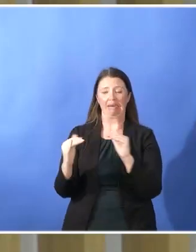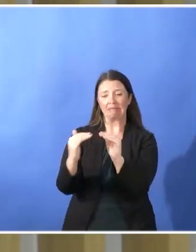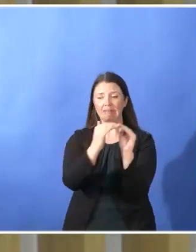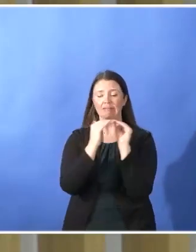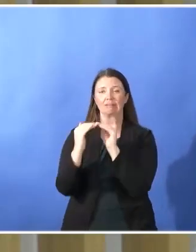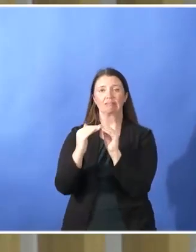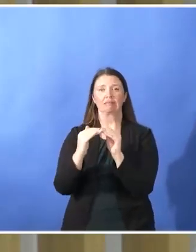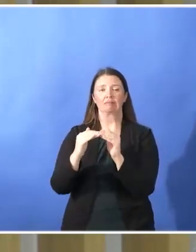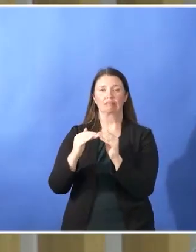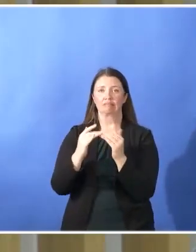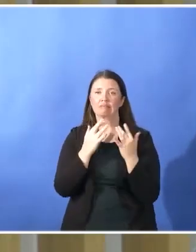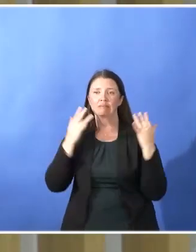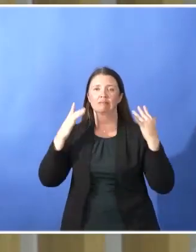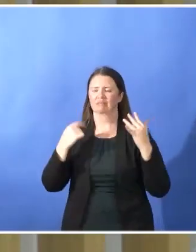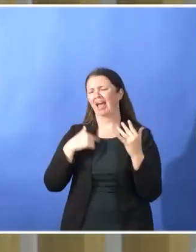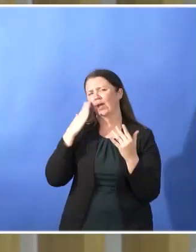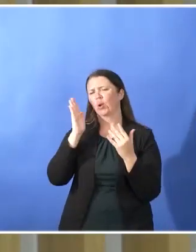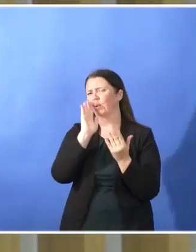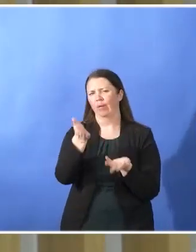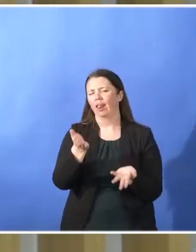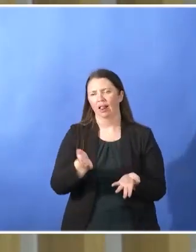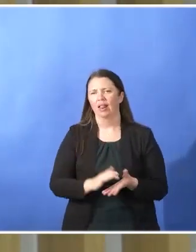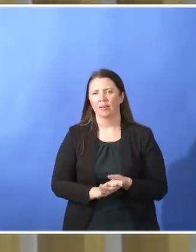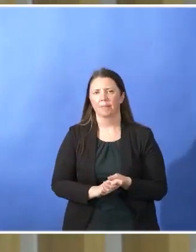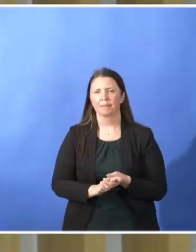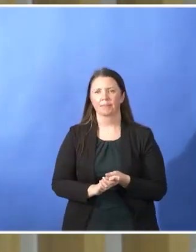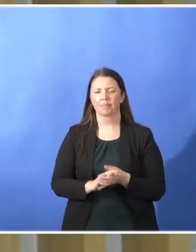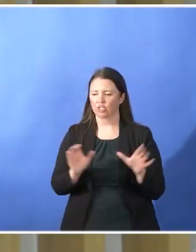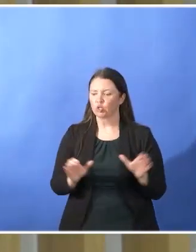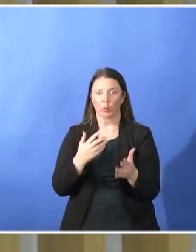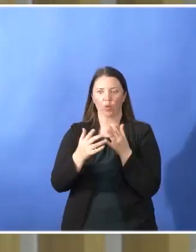DOING WHAT WE CAN TO CONTRIBUTE TO THE RESTORATION OF NORMALCY.